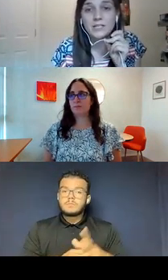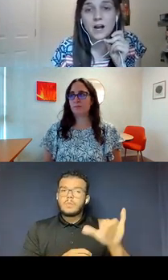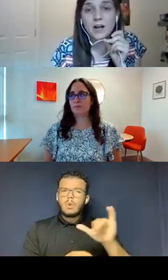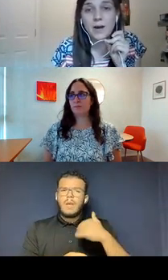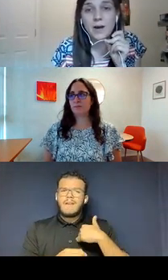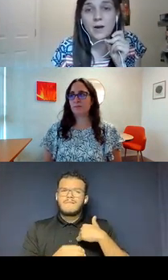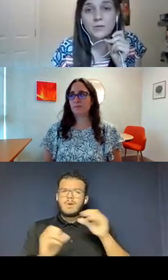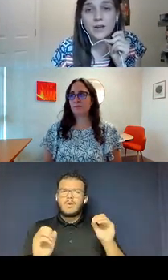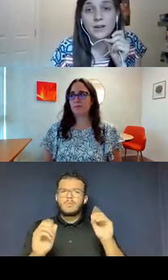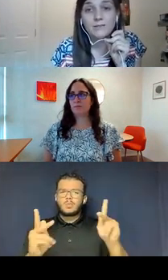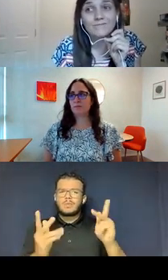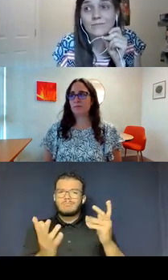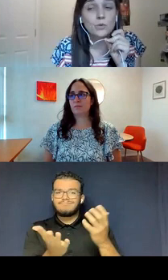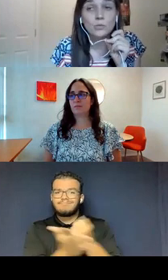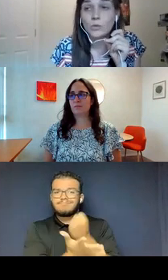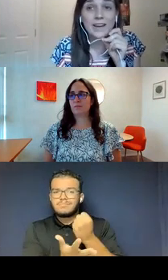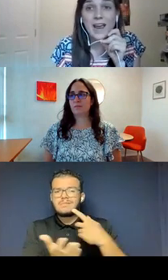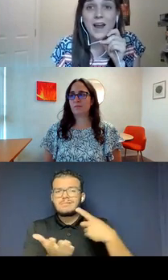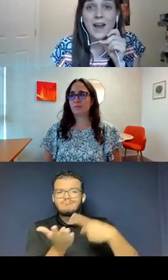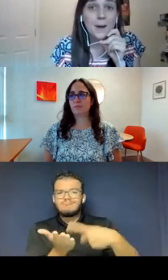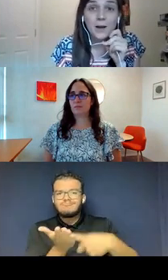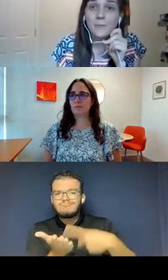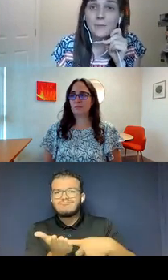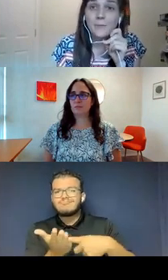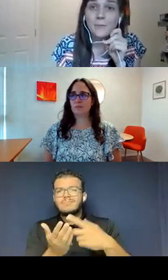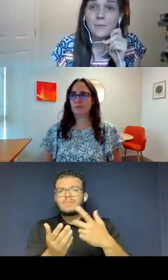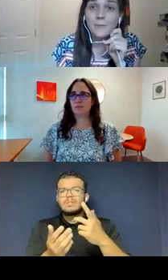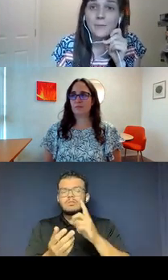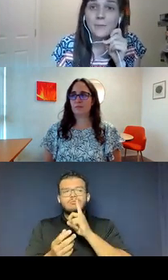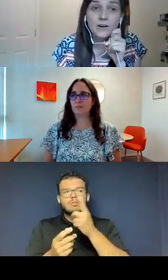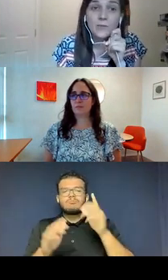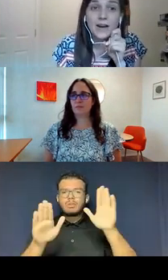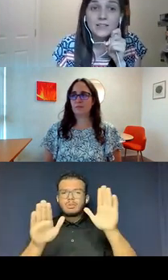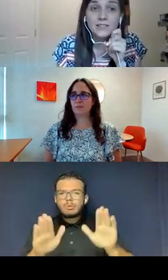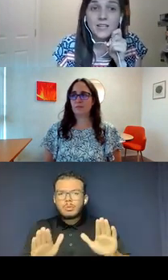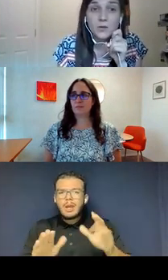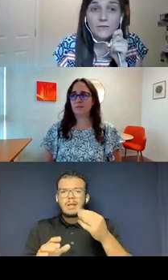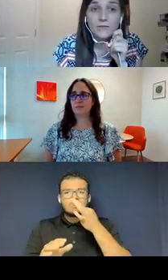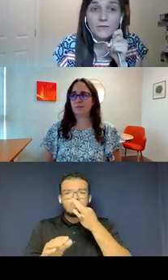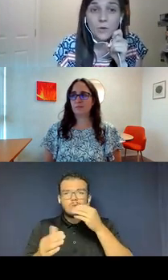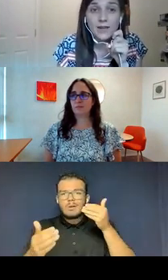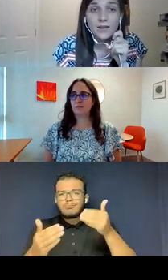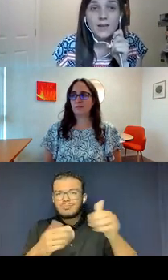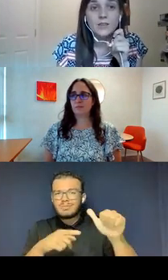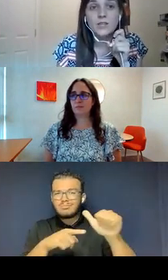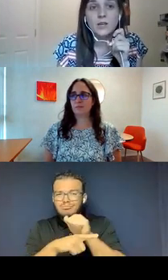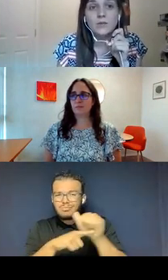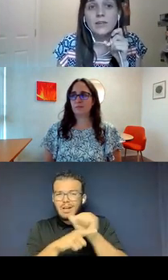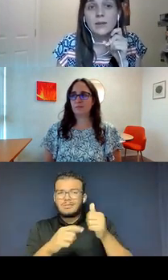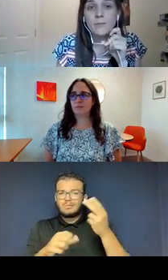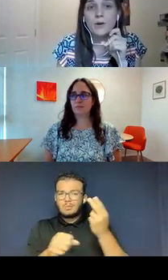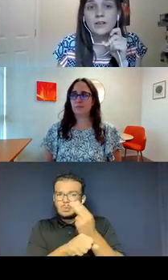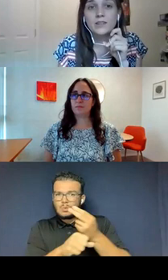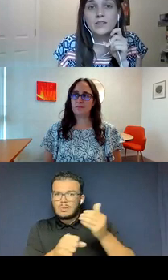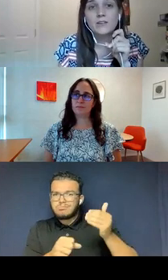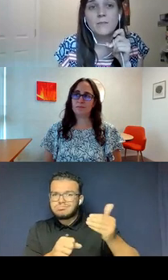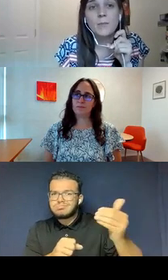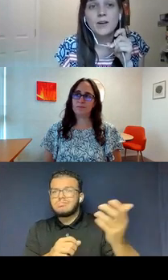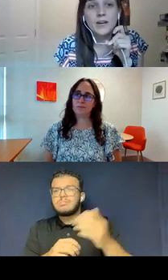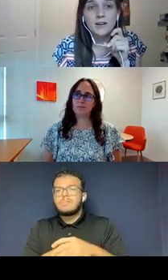to talk about great and upcoming different practices that you have going. The really important thing to remember here